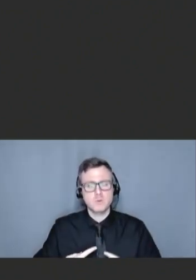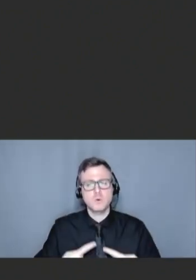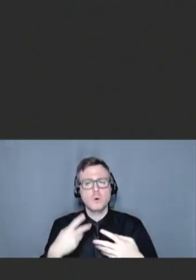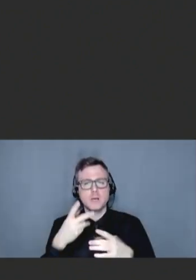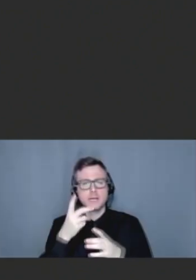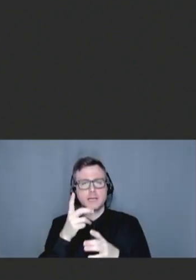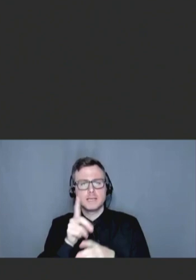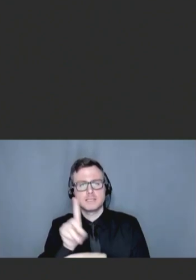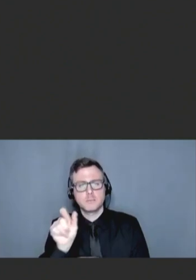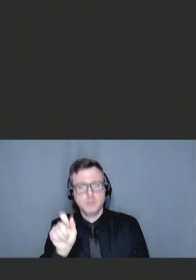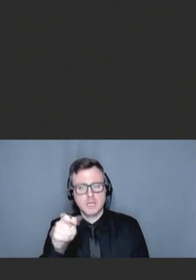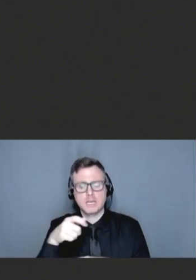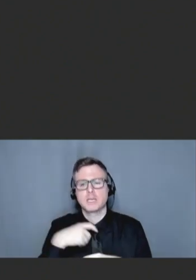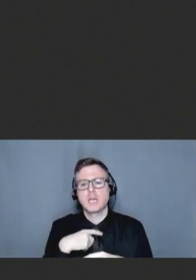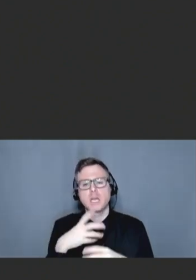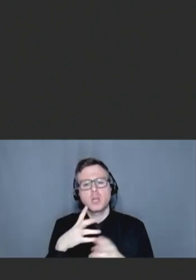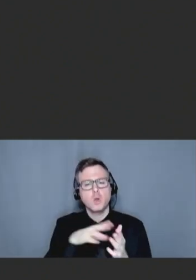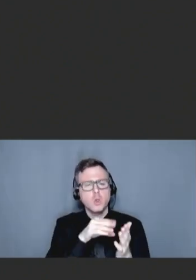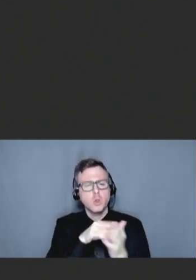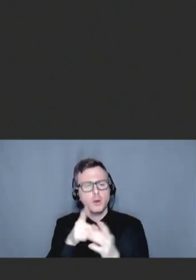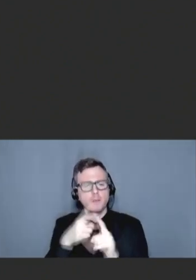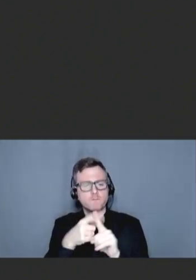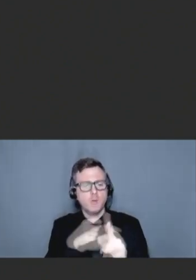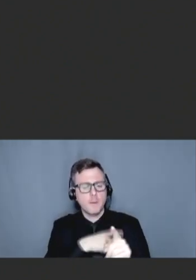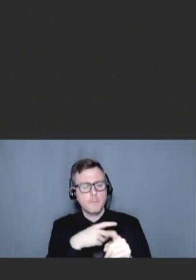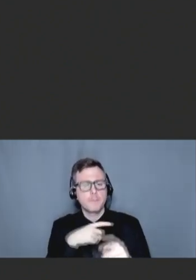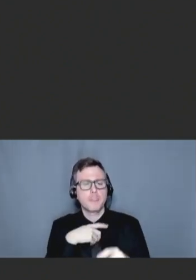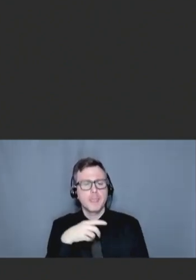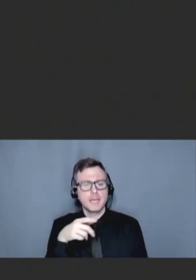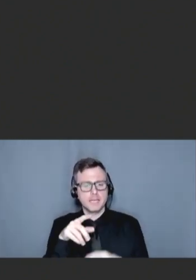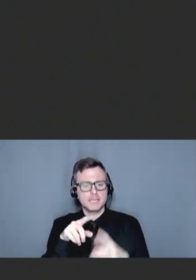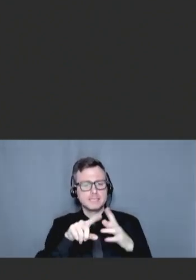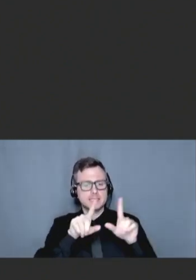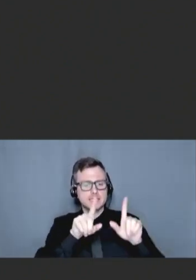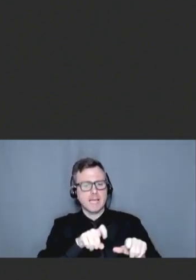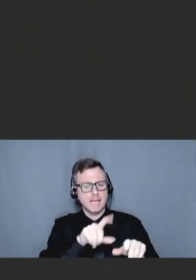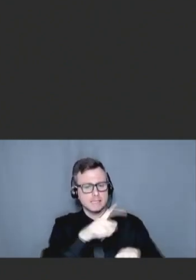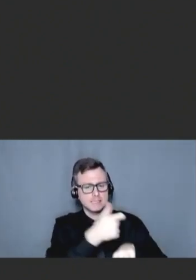And the lessons learned from these pilot sites will be shared broadly with our members.